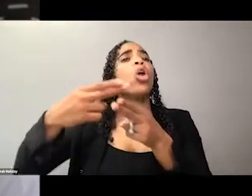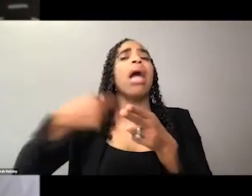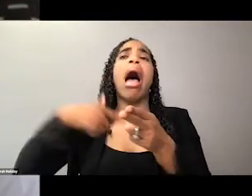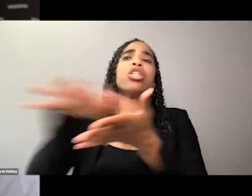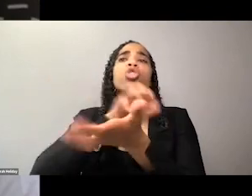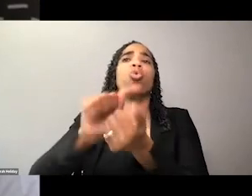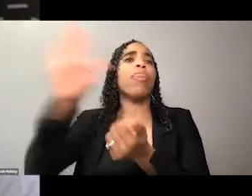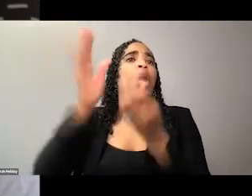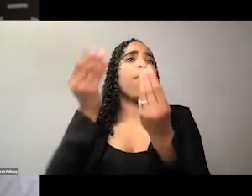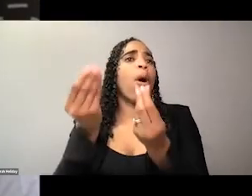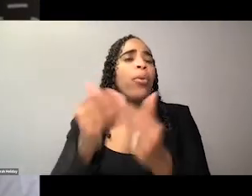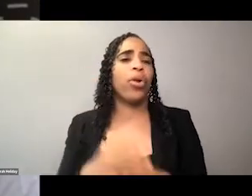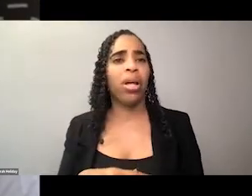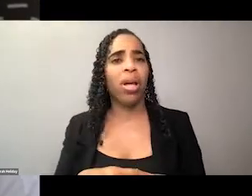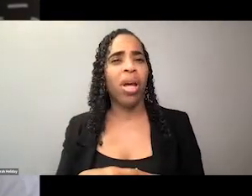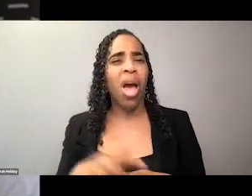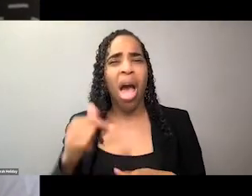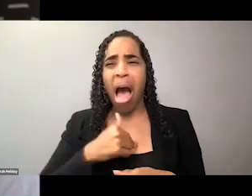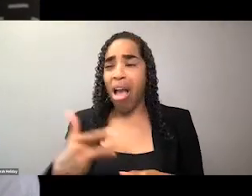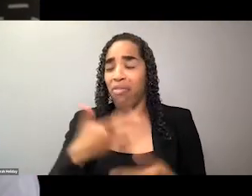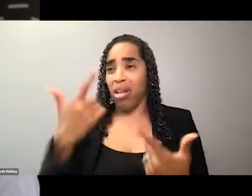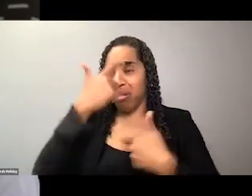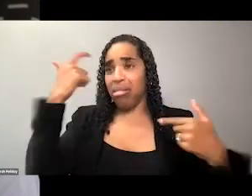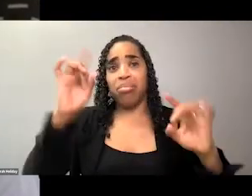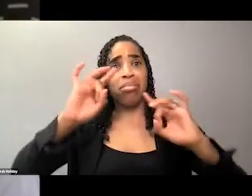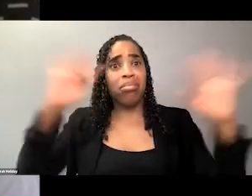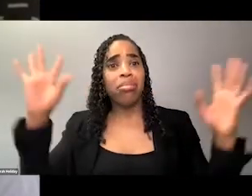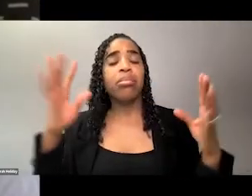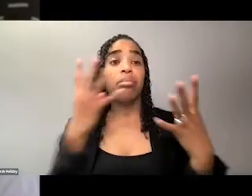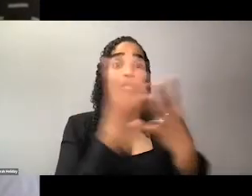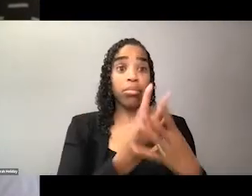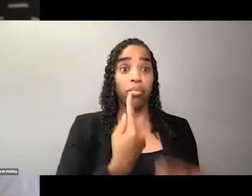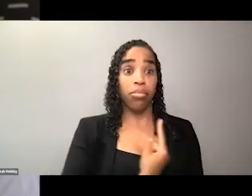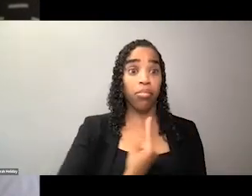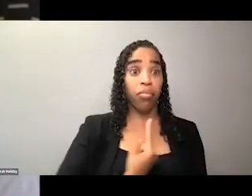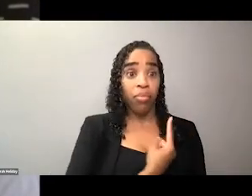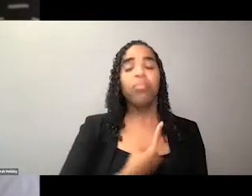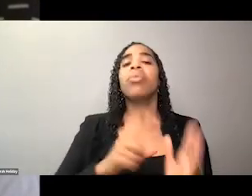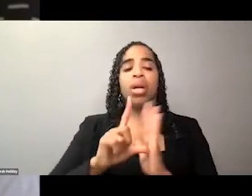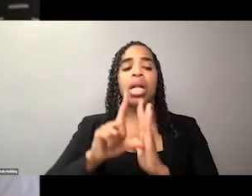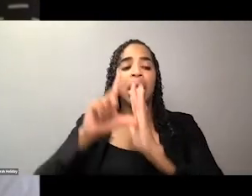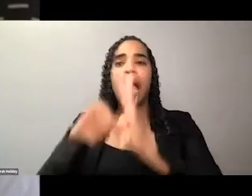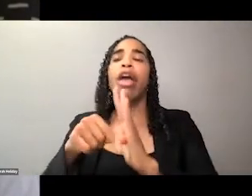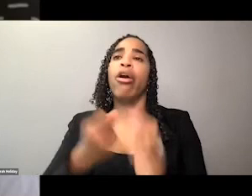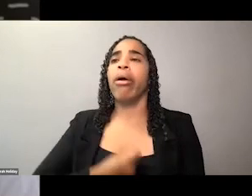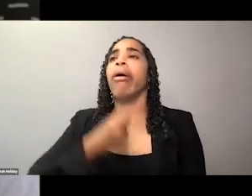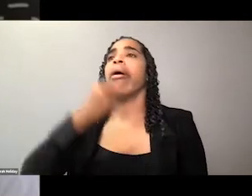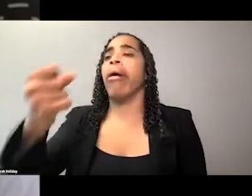I was further traumatized by being moved from isolation to the chaos of general